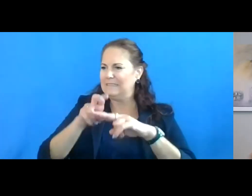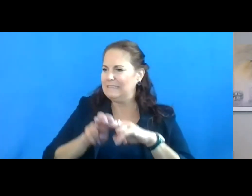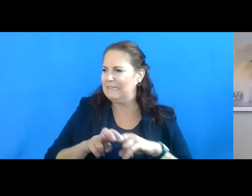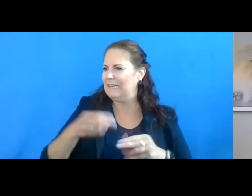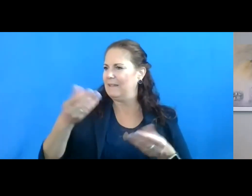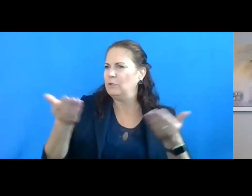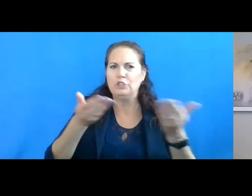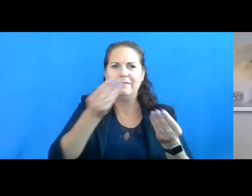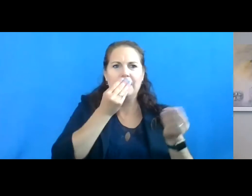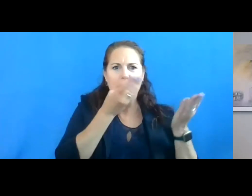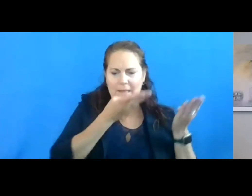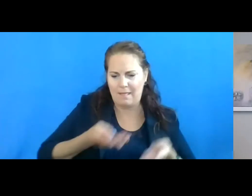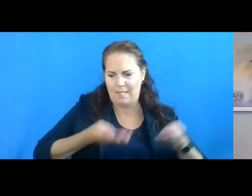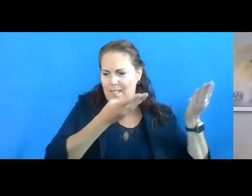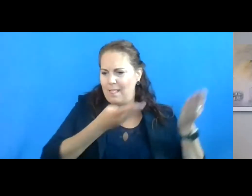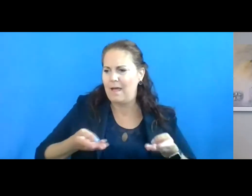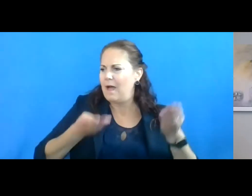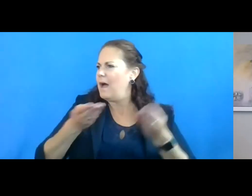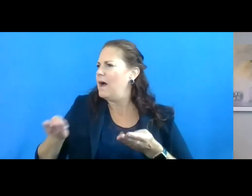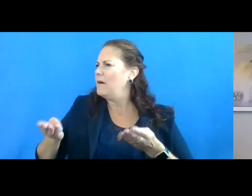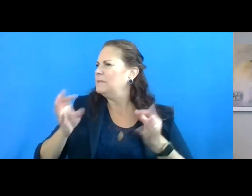All of these things that were happening, it was this perfect order.